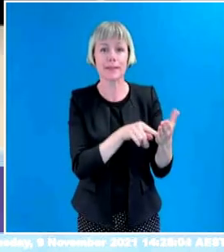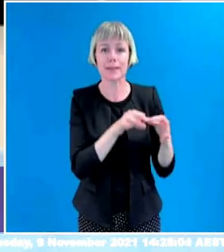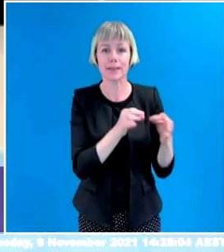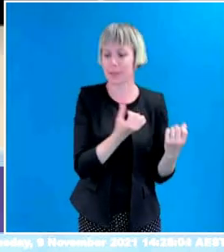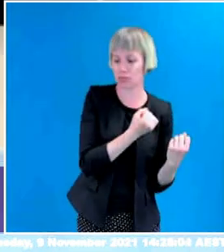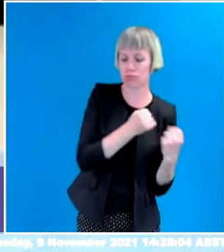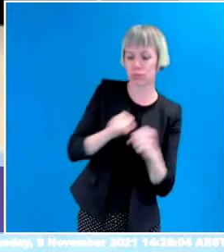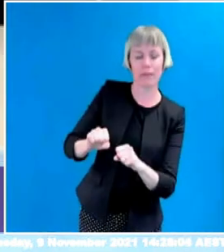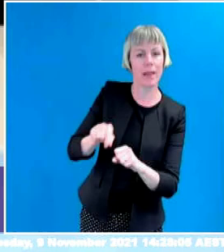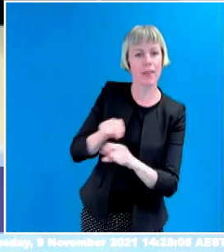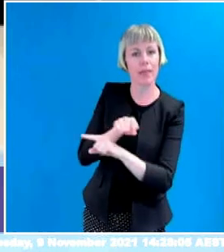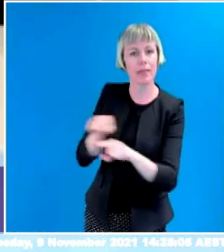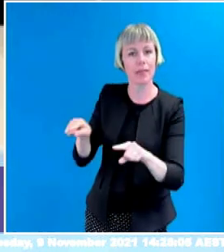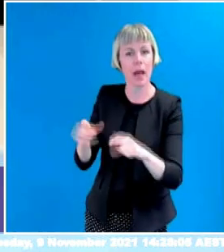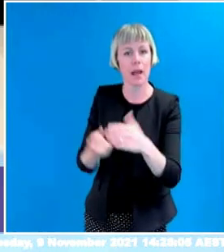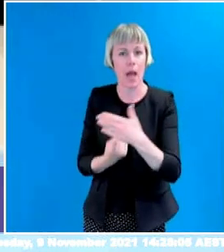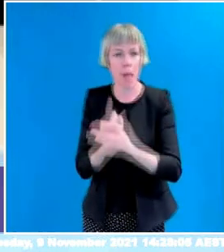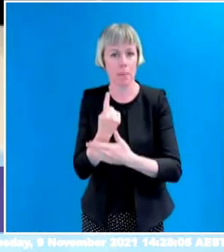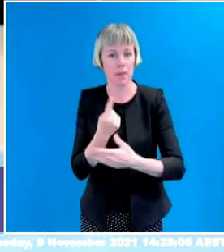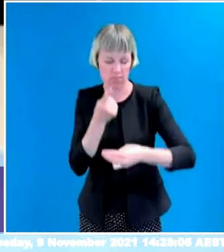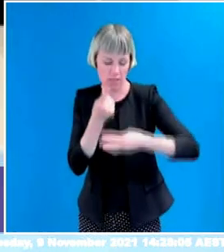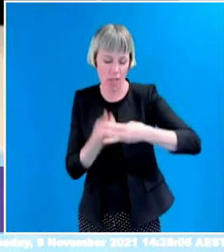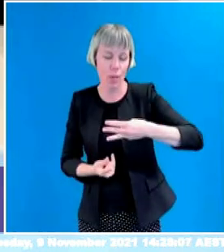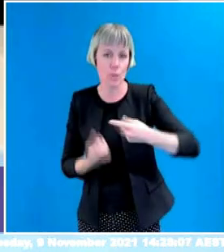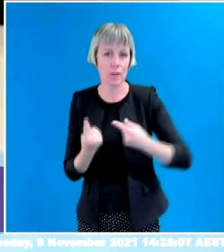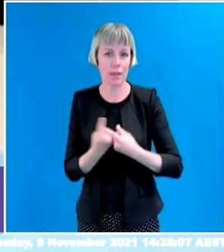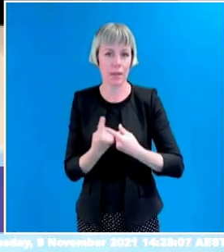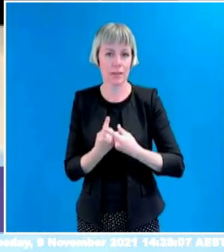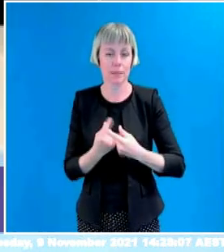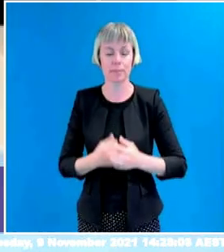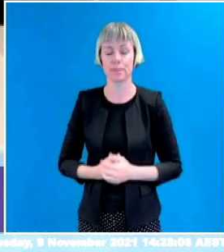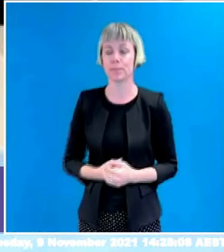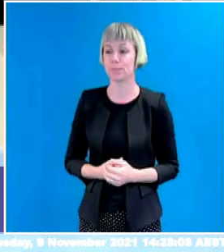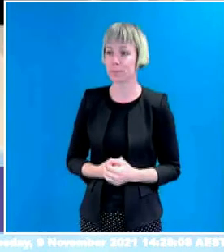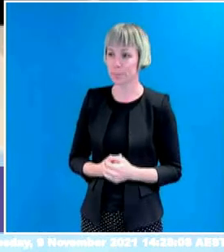I have seen in the combined second and third periodic report that